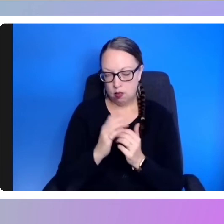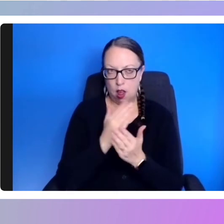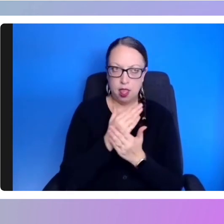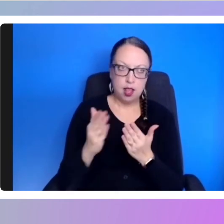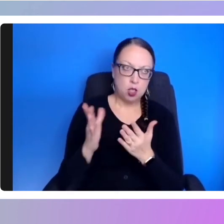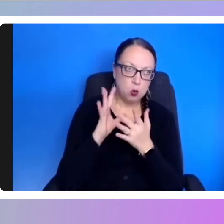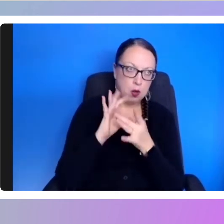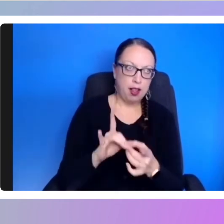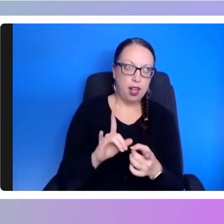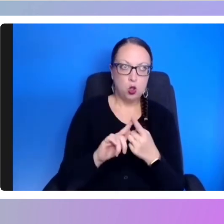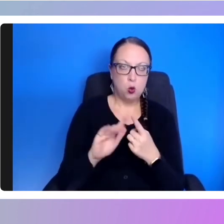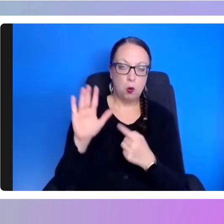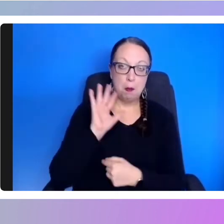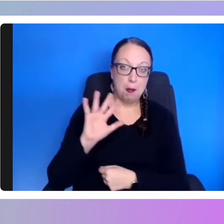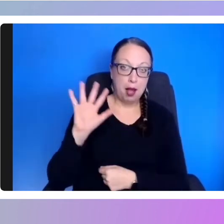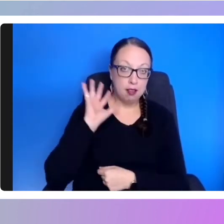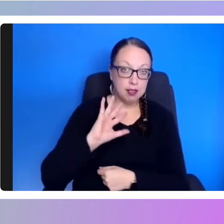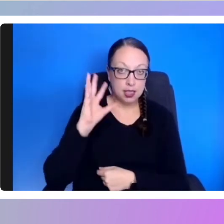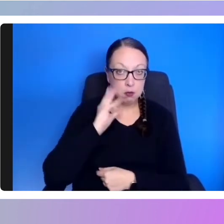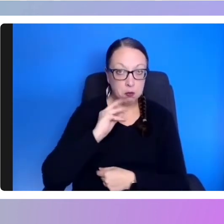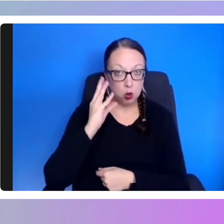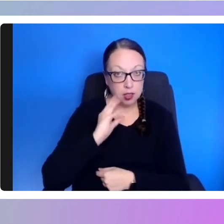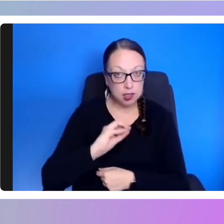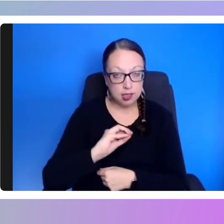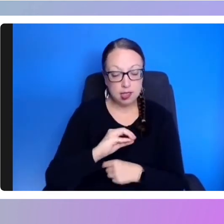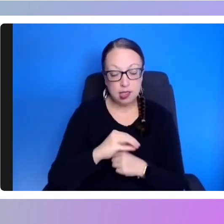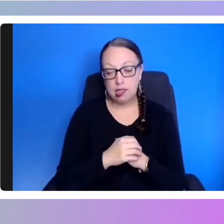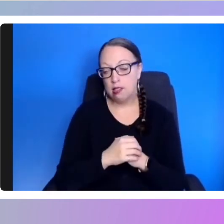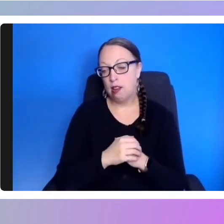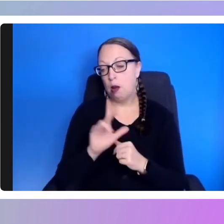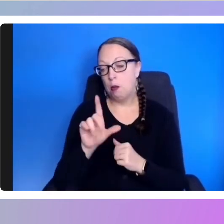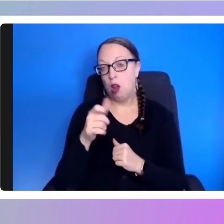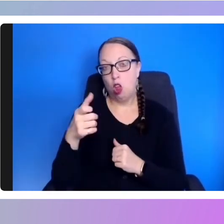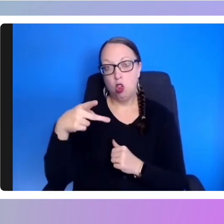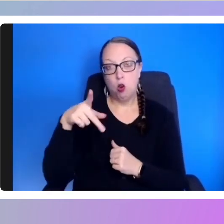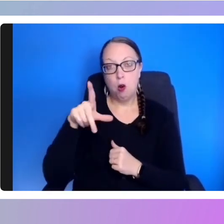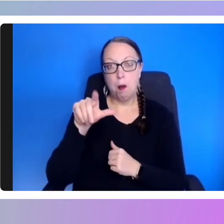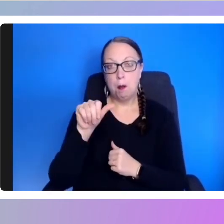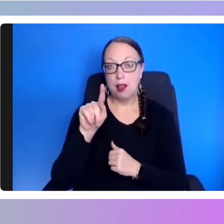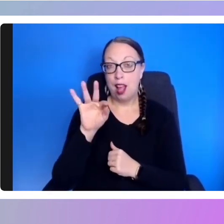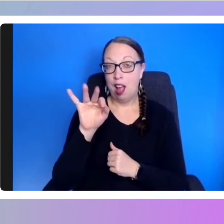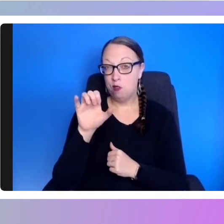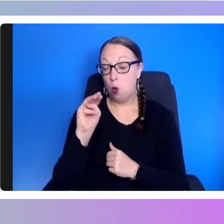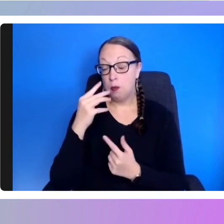past experiences perhaps other platforms that work well or don't work so well etcetera,